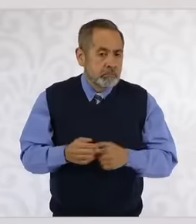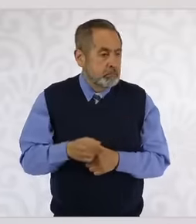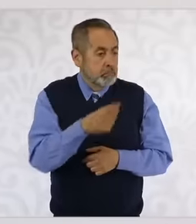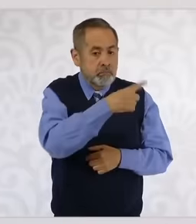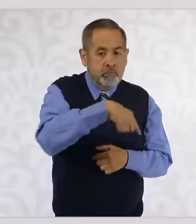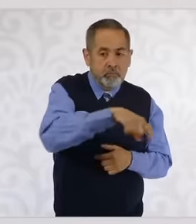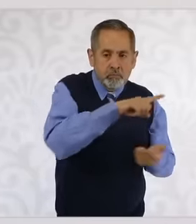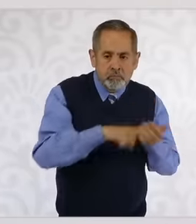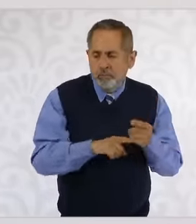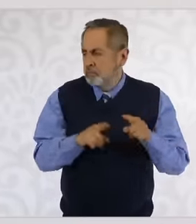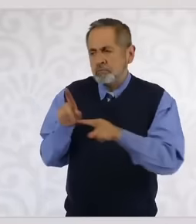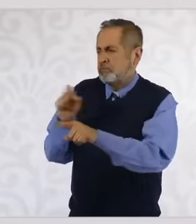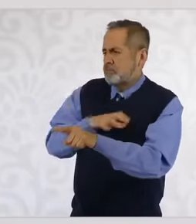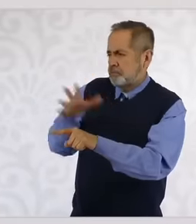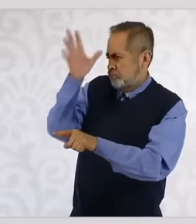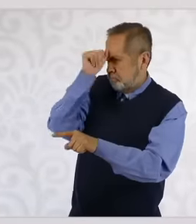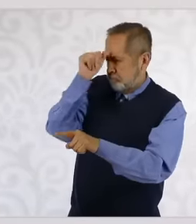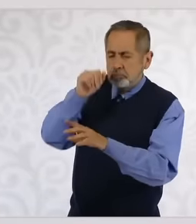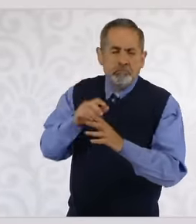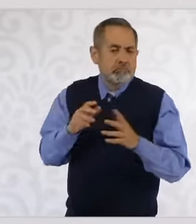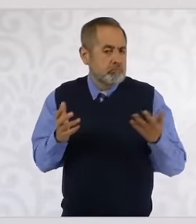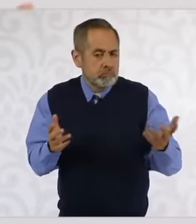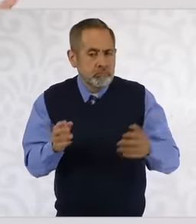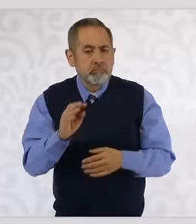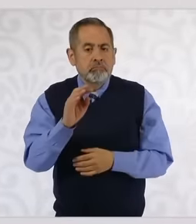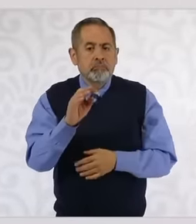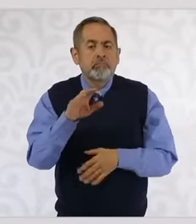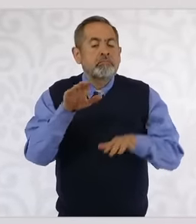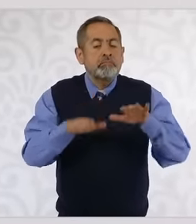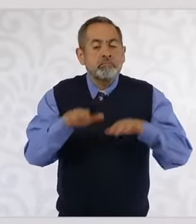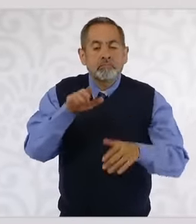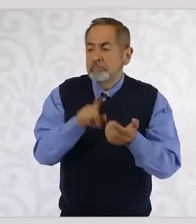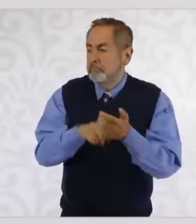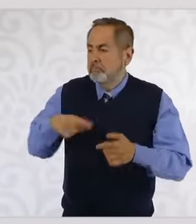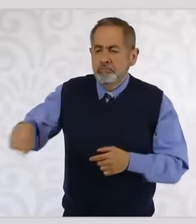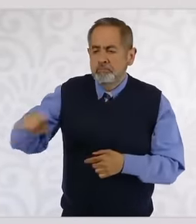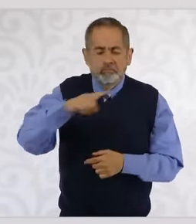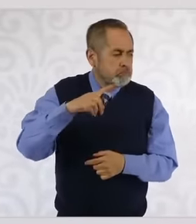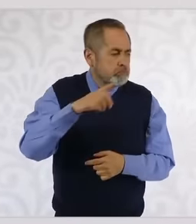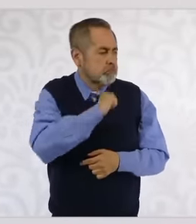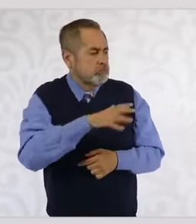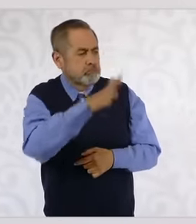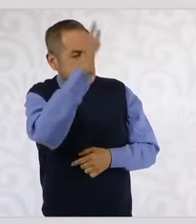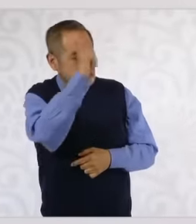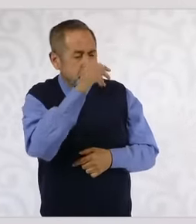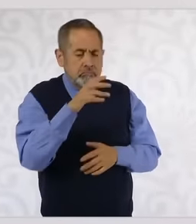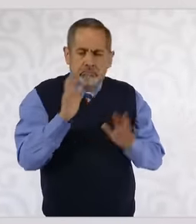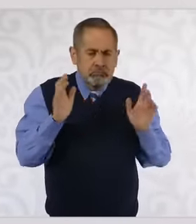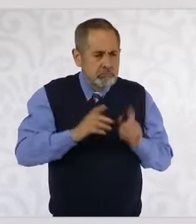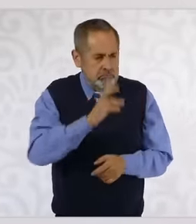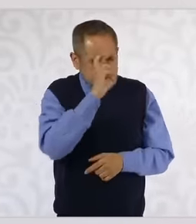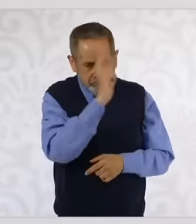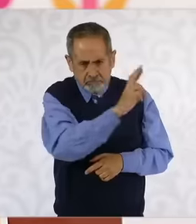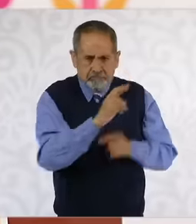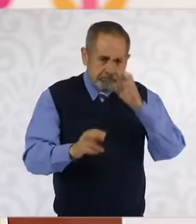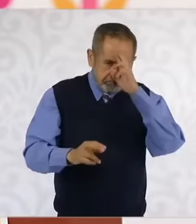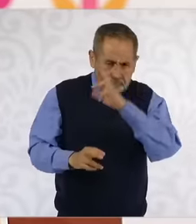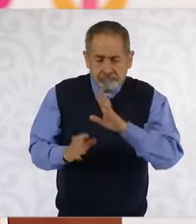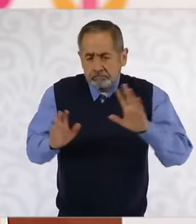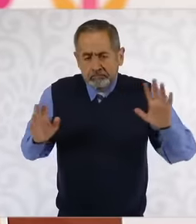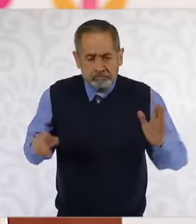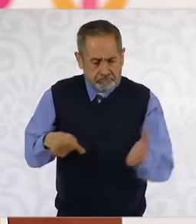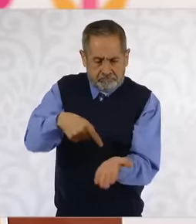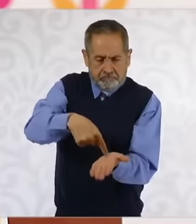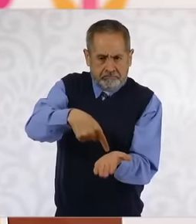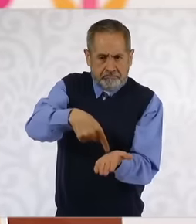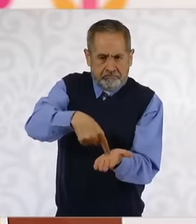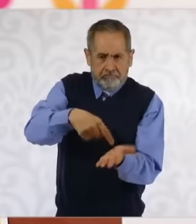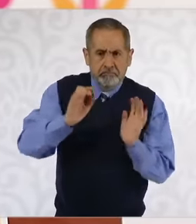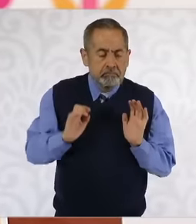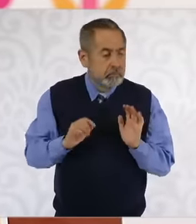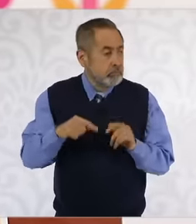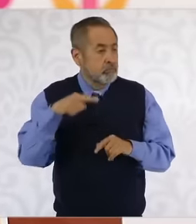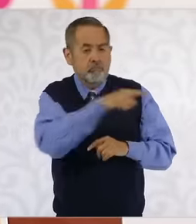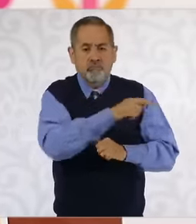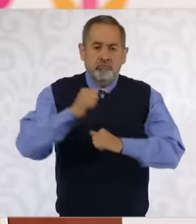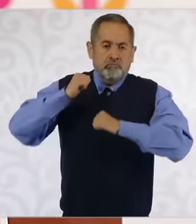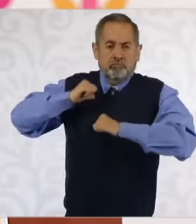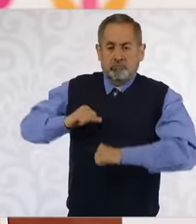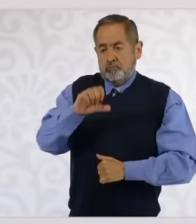have to recognize when they take a position that has to do with the investiture of the court